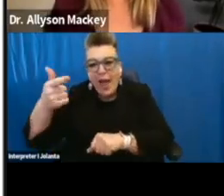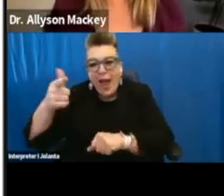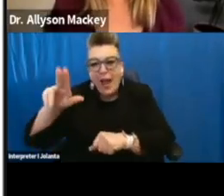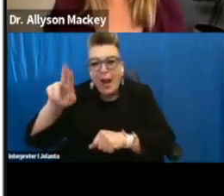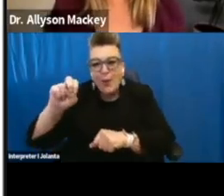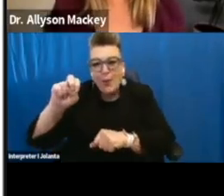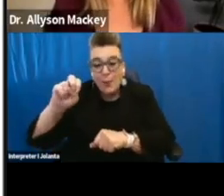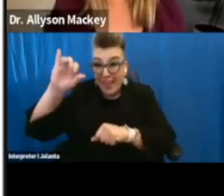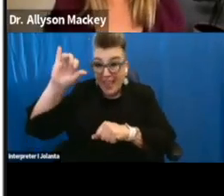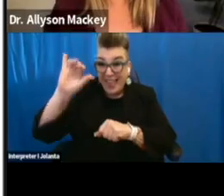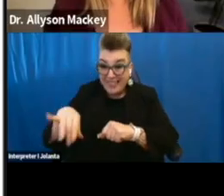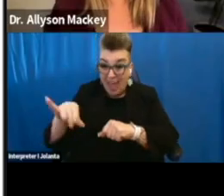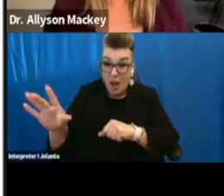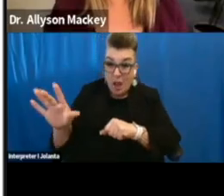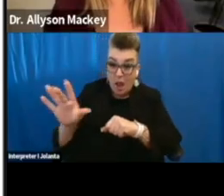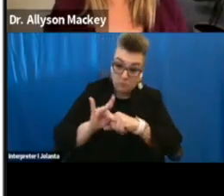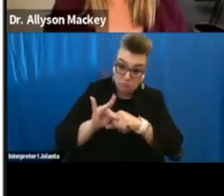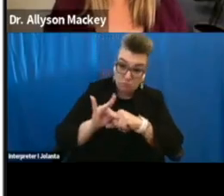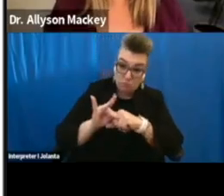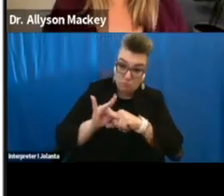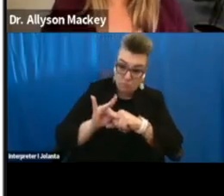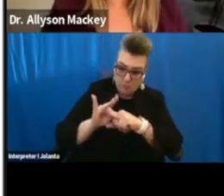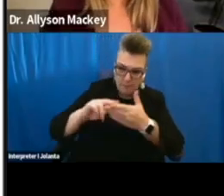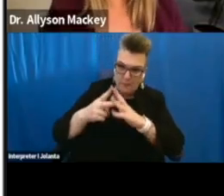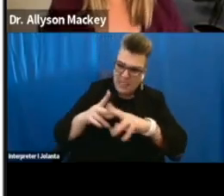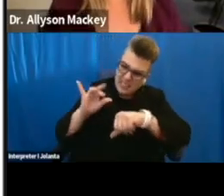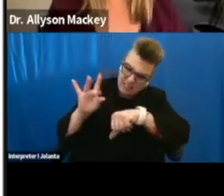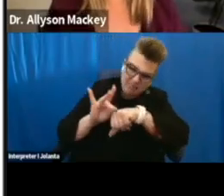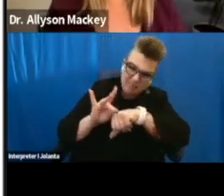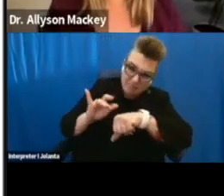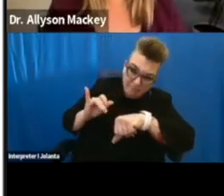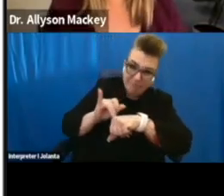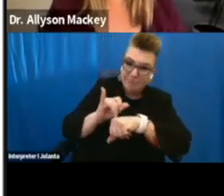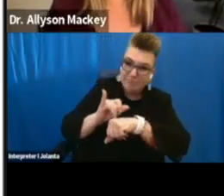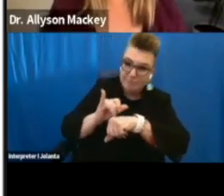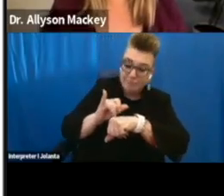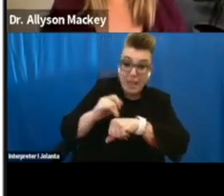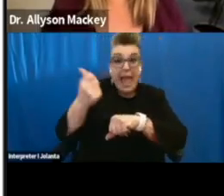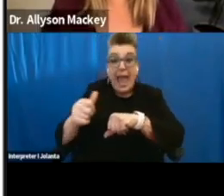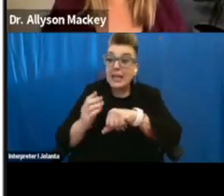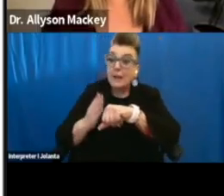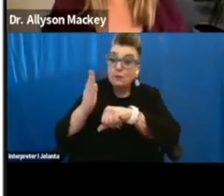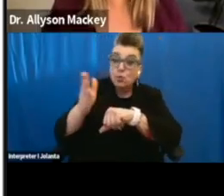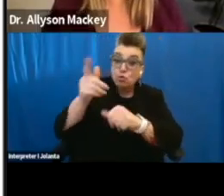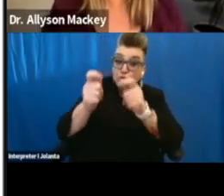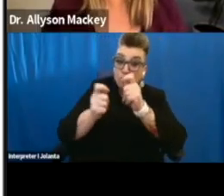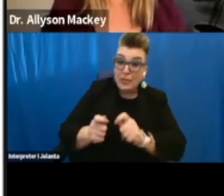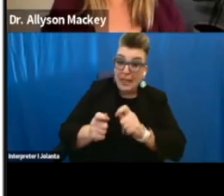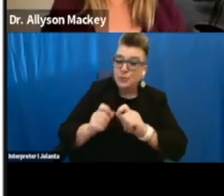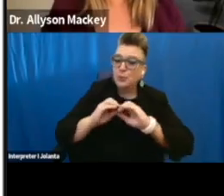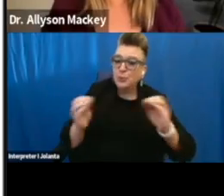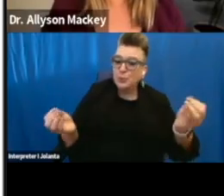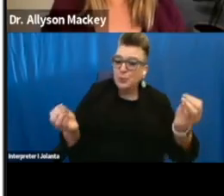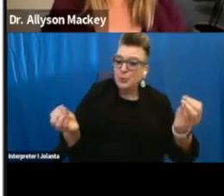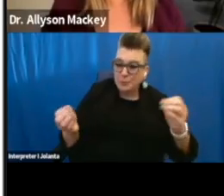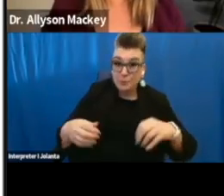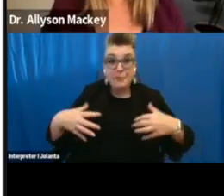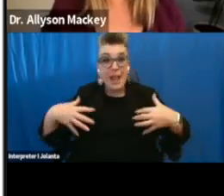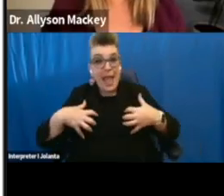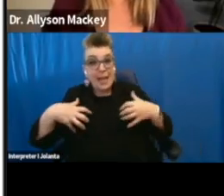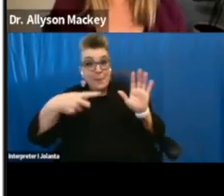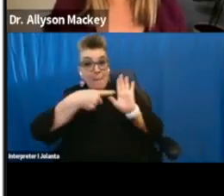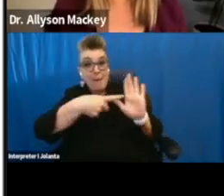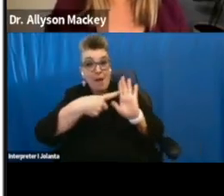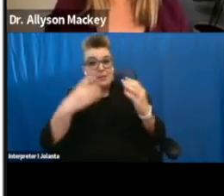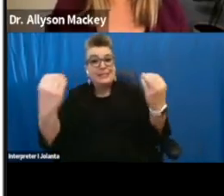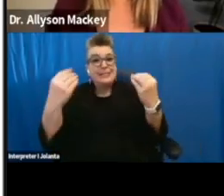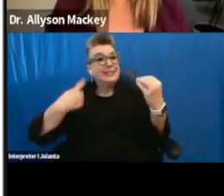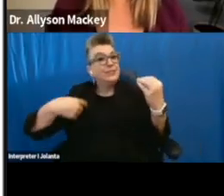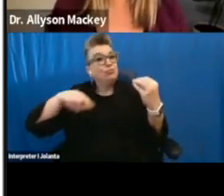change we also know from animal models that inhibition increases overdevelopment and is